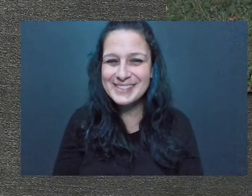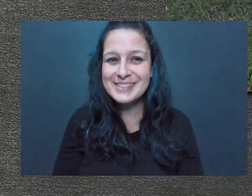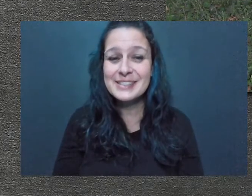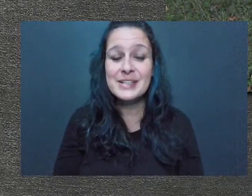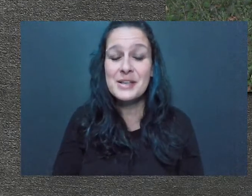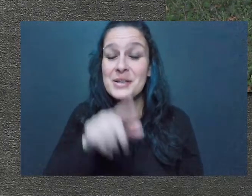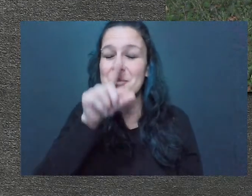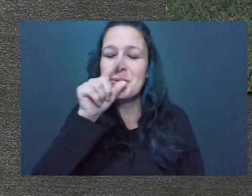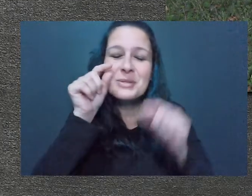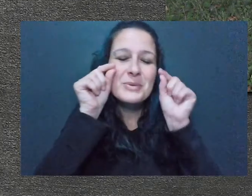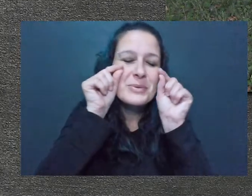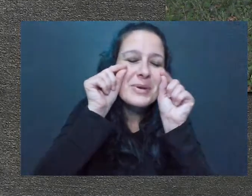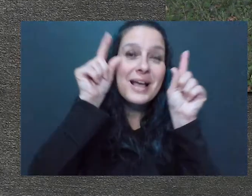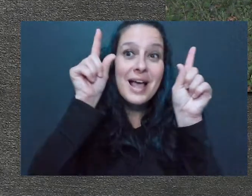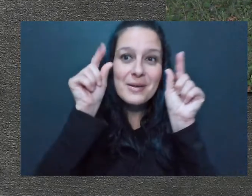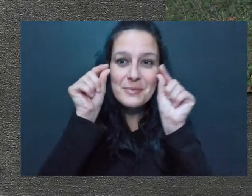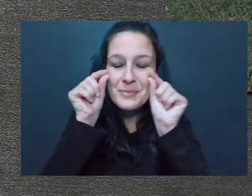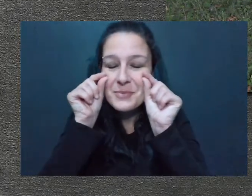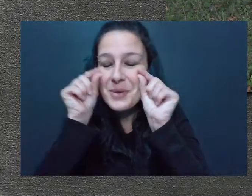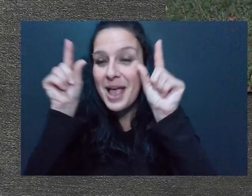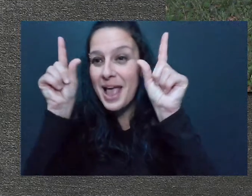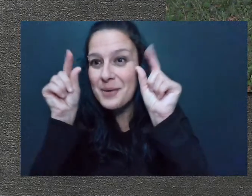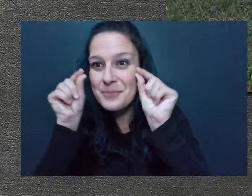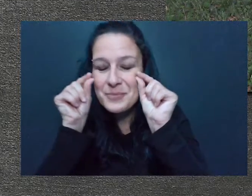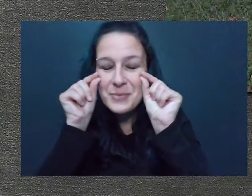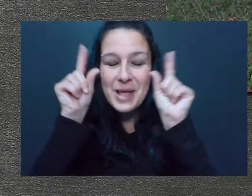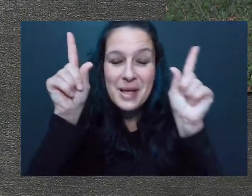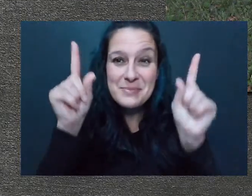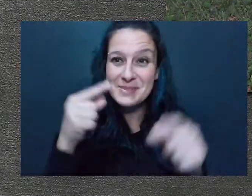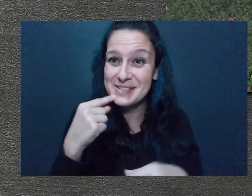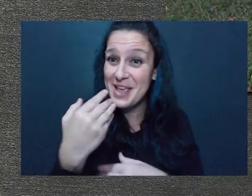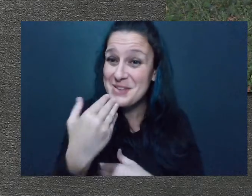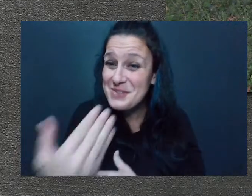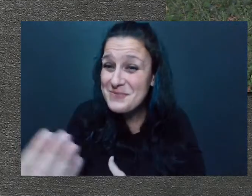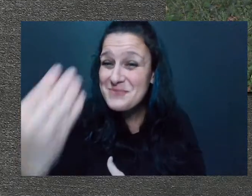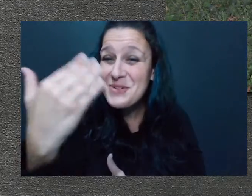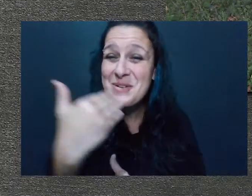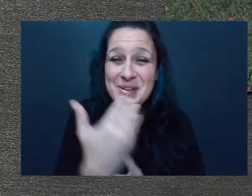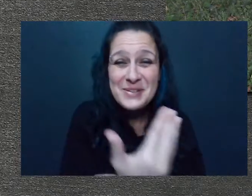They are all waking up and saying good morning to each other.